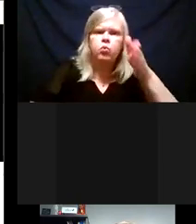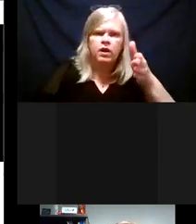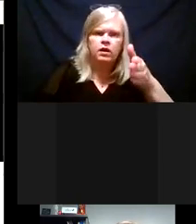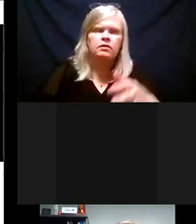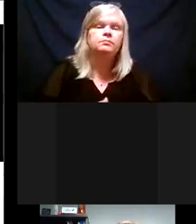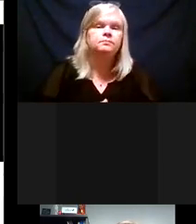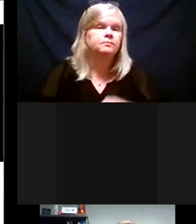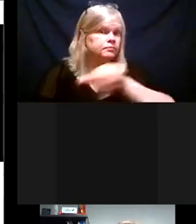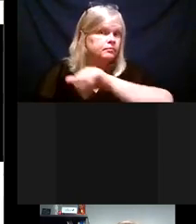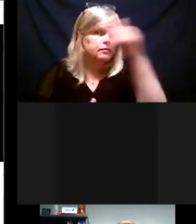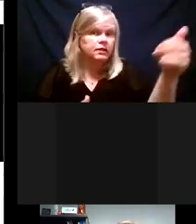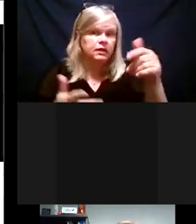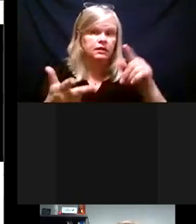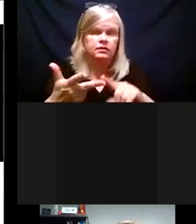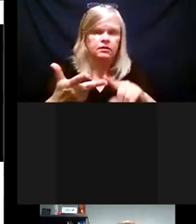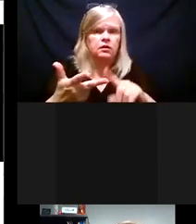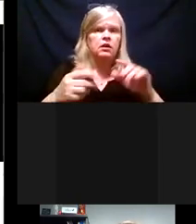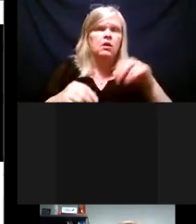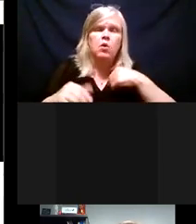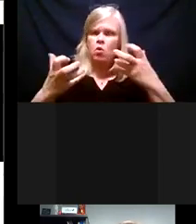ANOTHER THING THAT WE WANT TO BE SURE ABOUT IS EVEN IF A